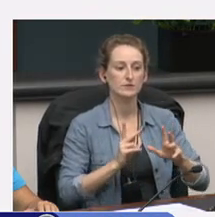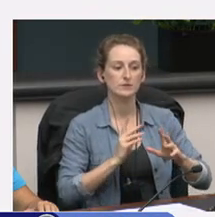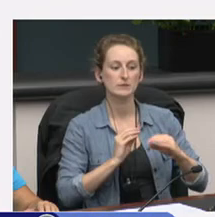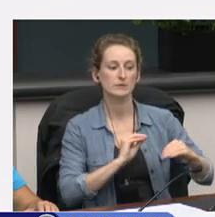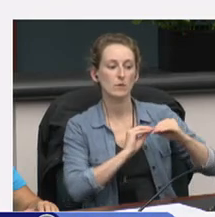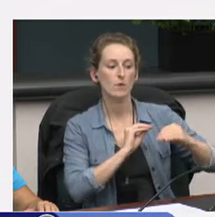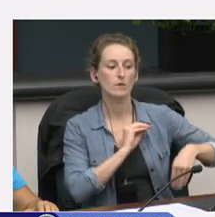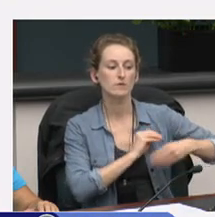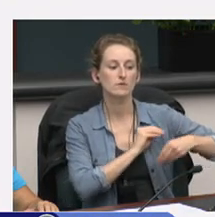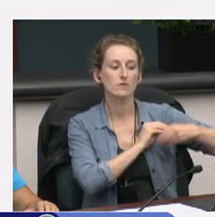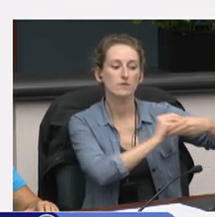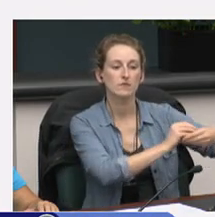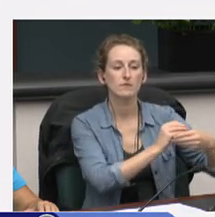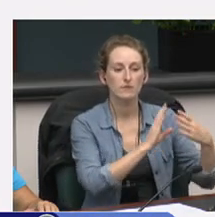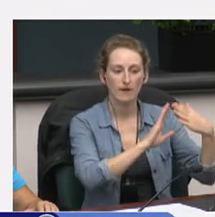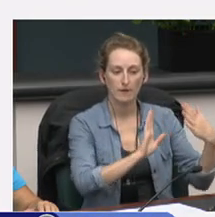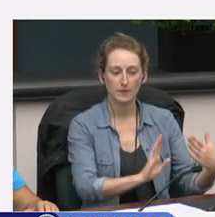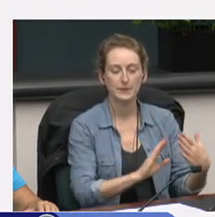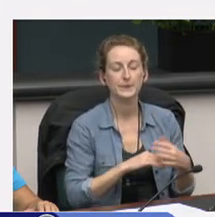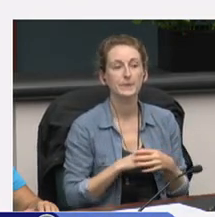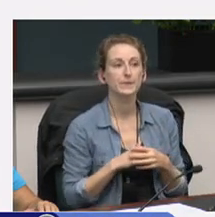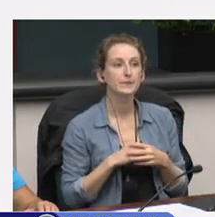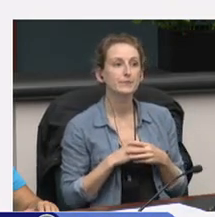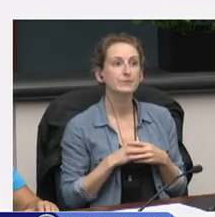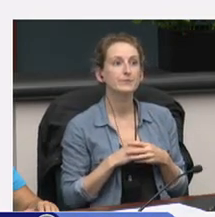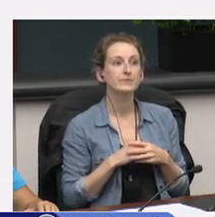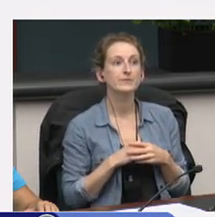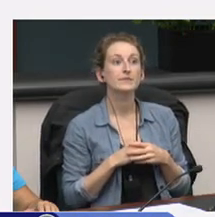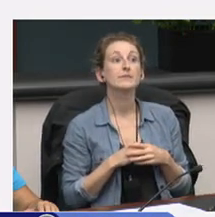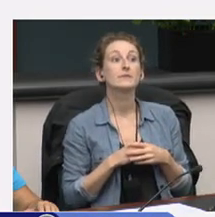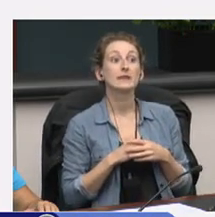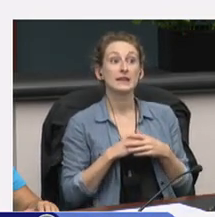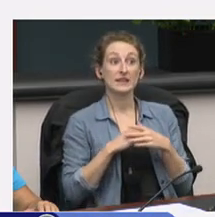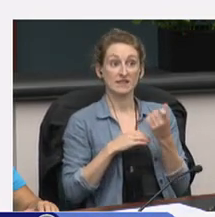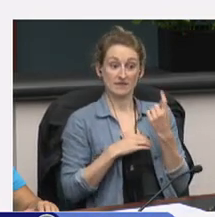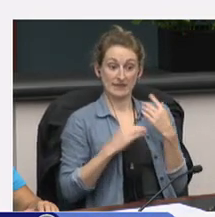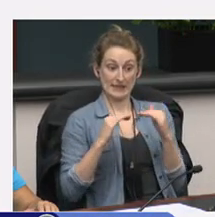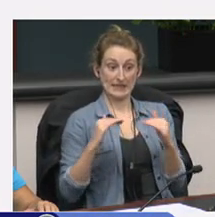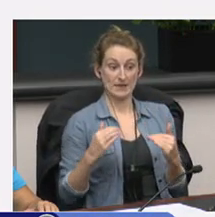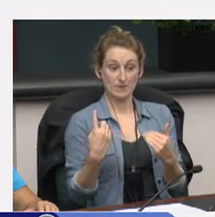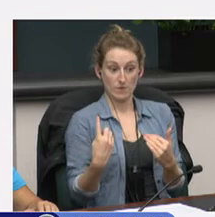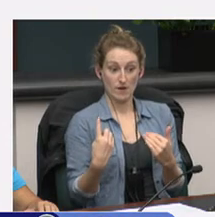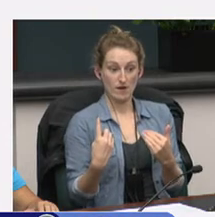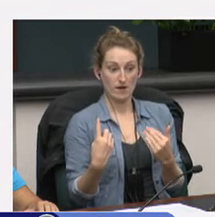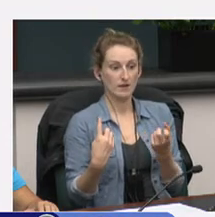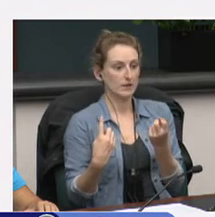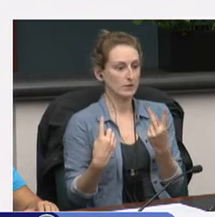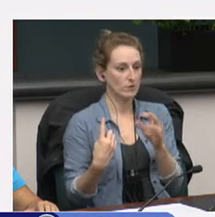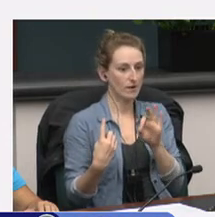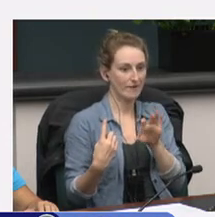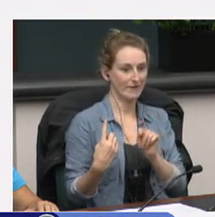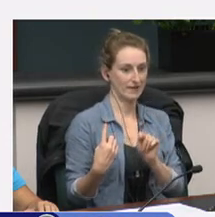you'll get 12 feet of additional height allowed and tier 2 which is a bigger